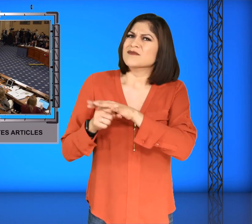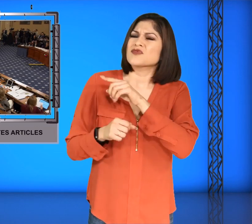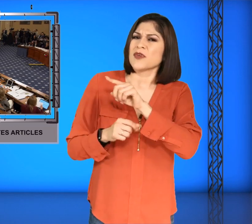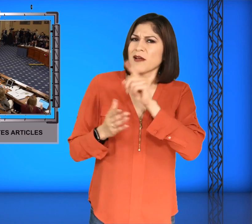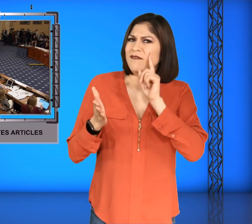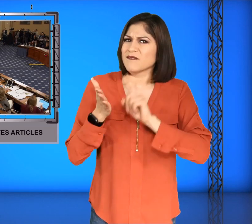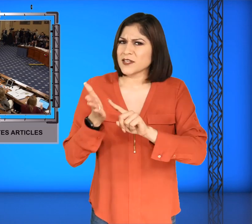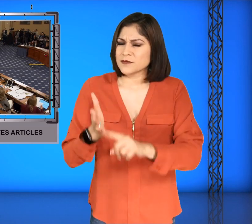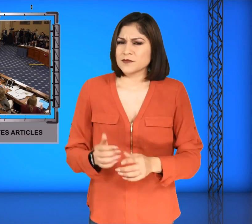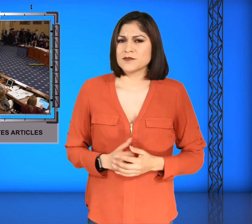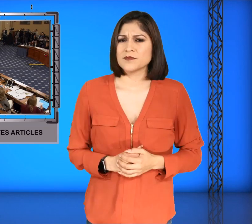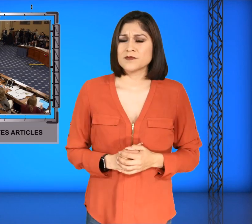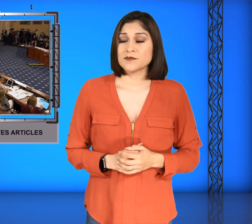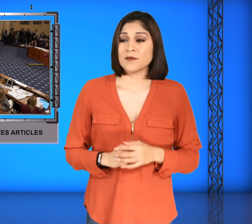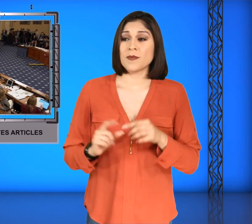by Ukraine.